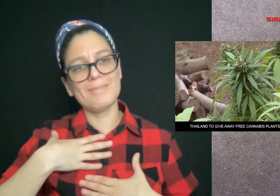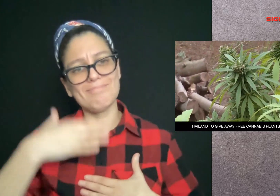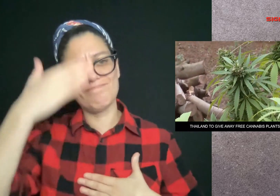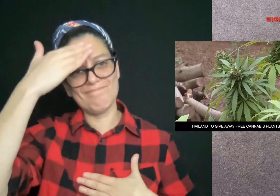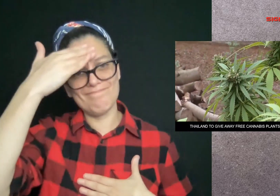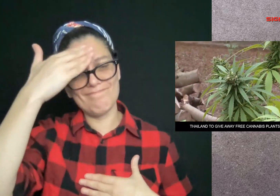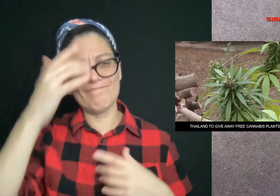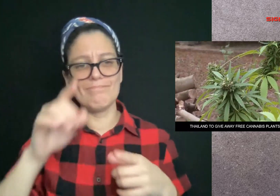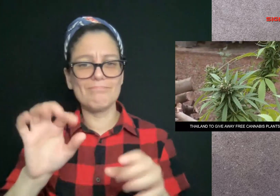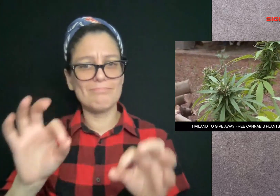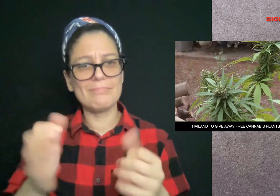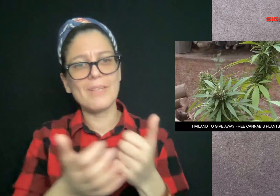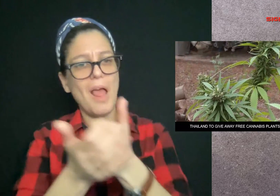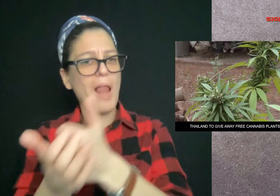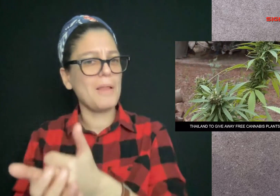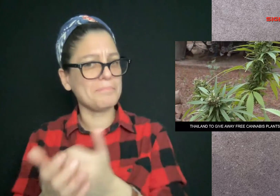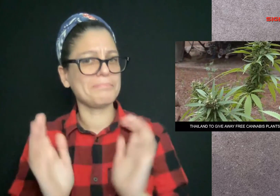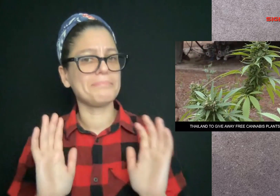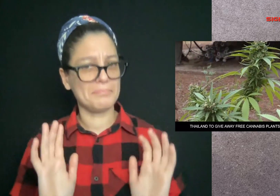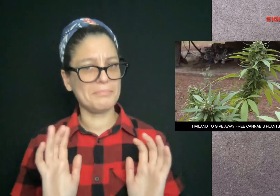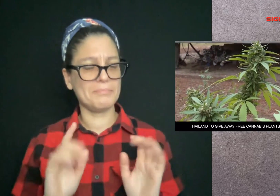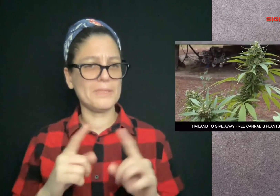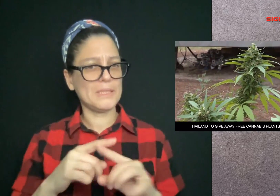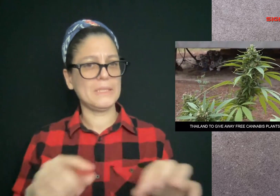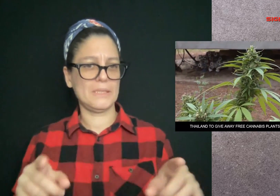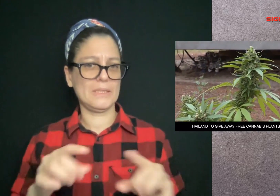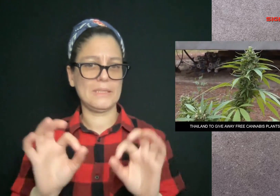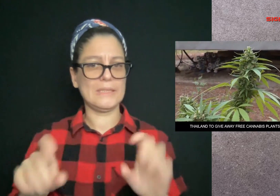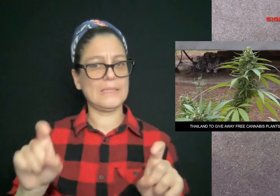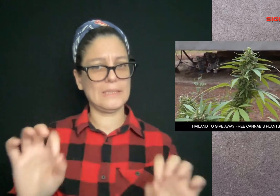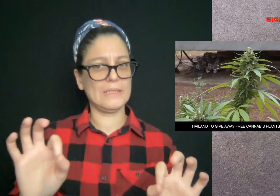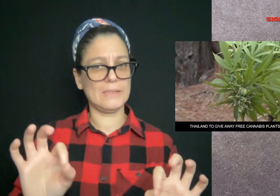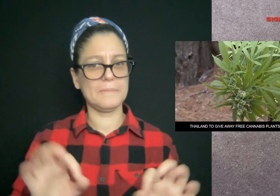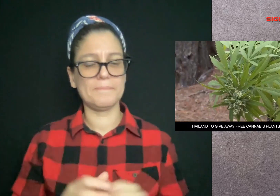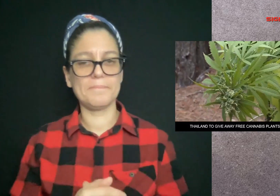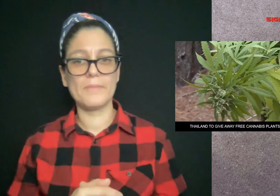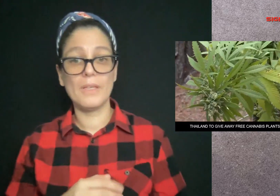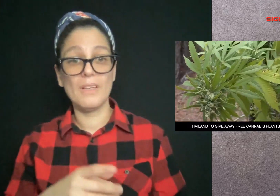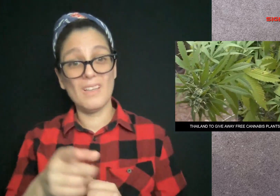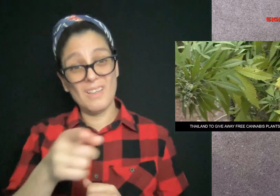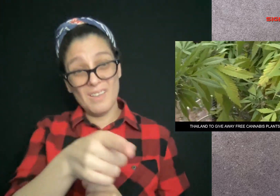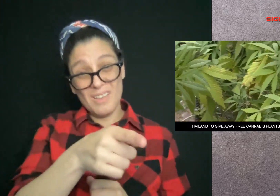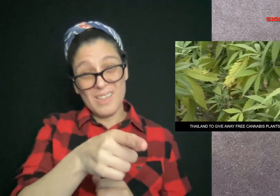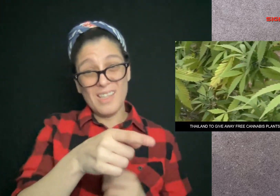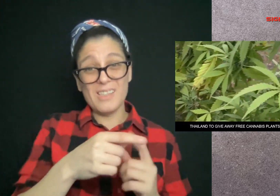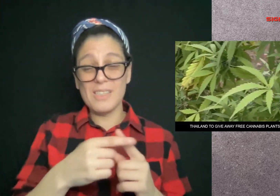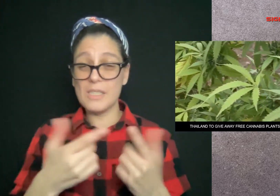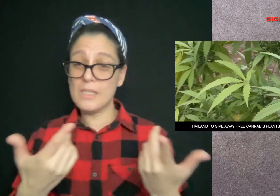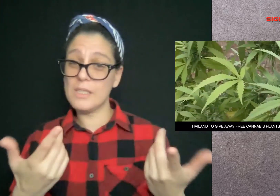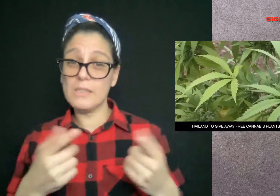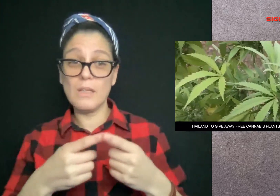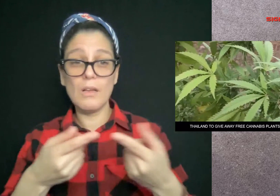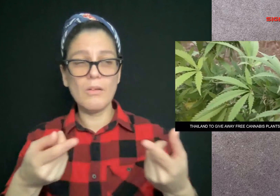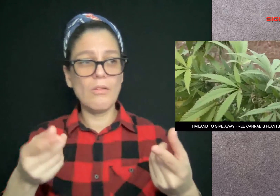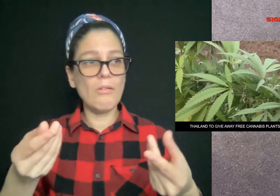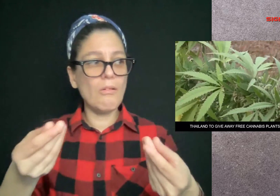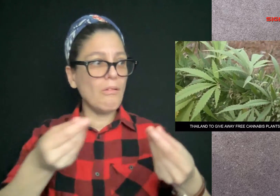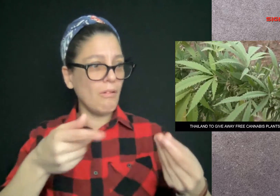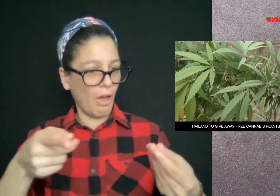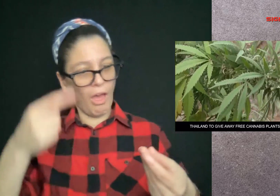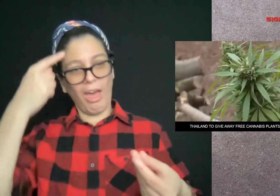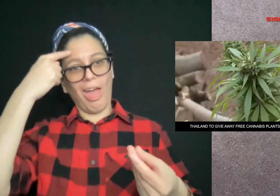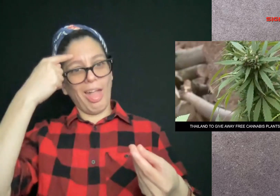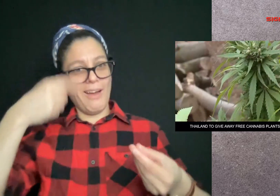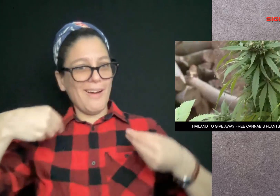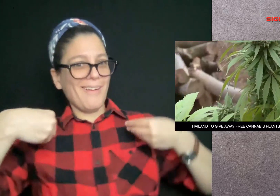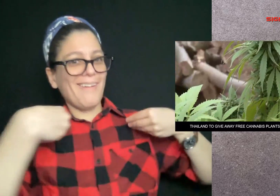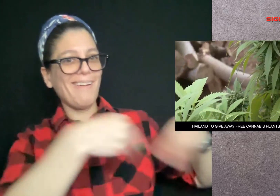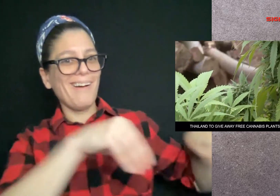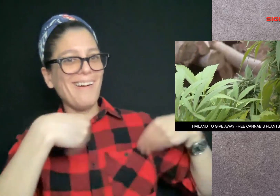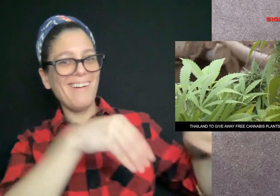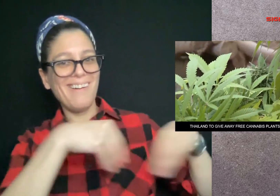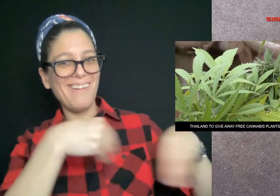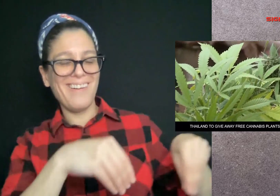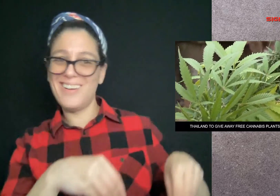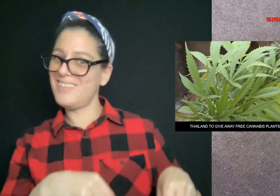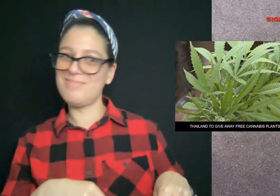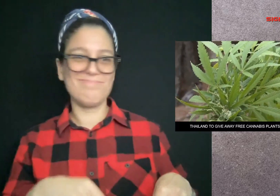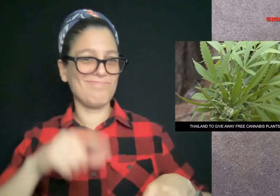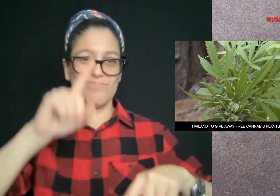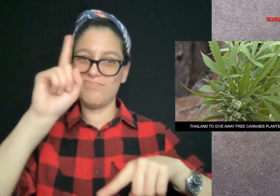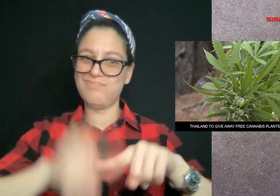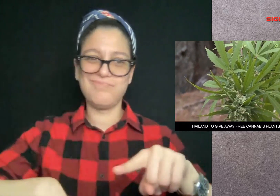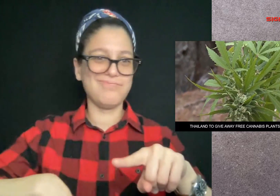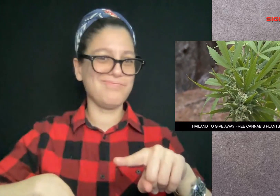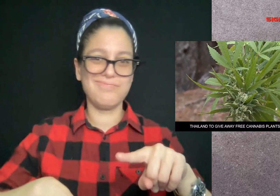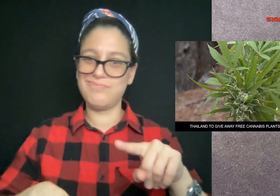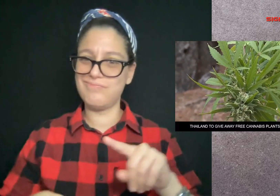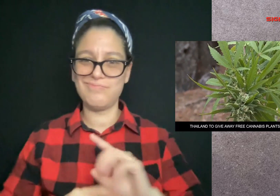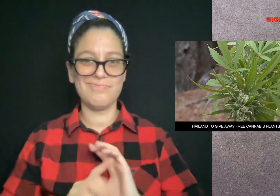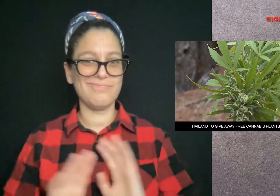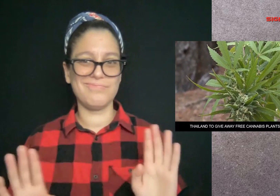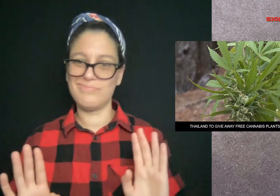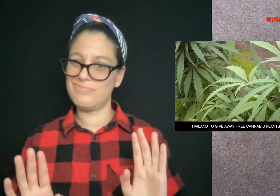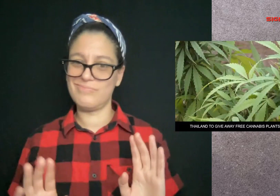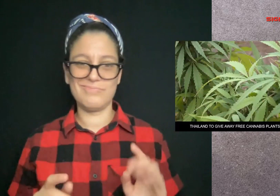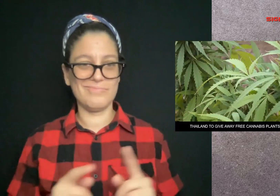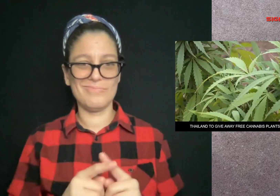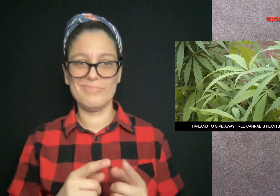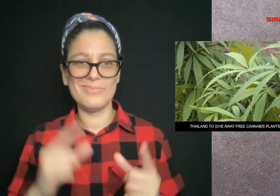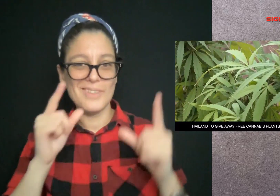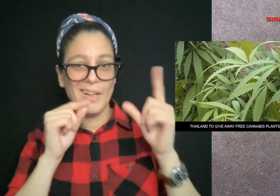exclusively for medical purposes it cannot be used for commercial purposes